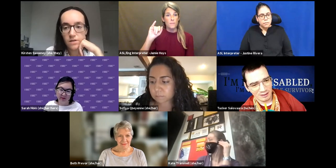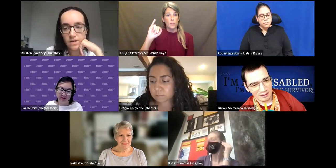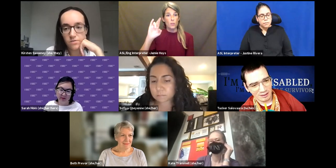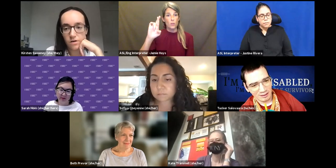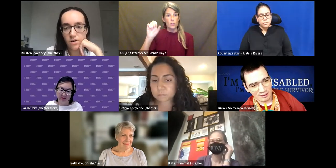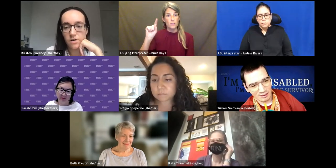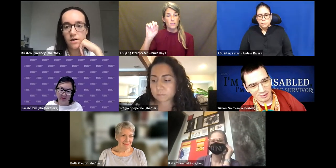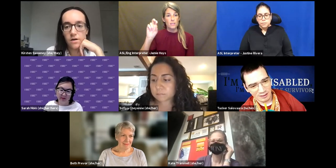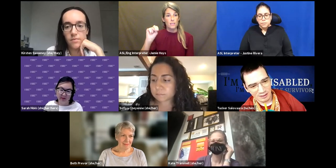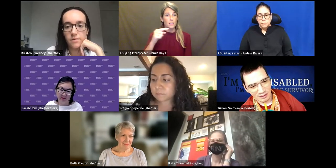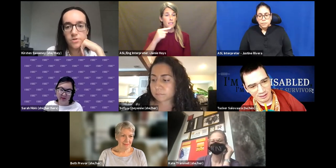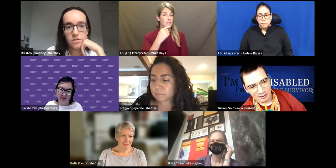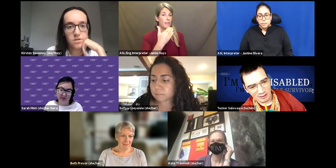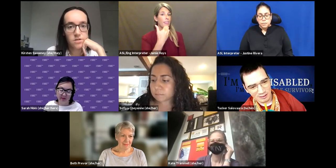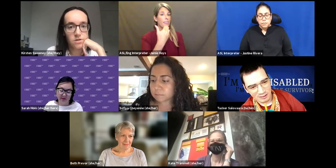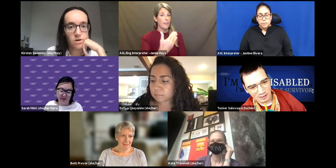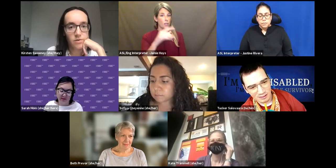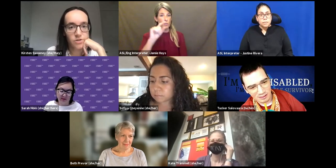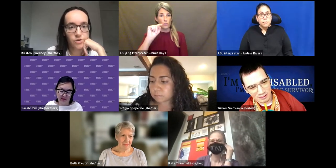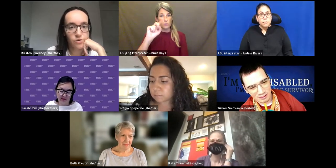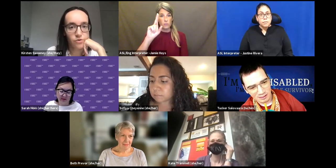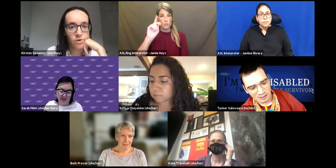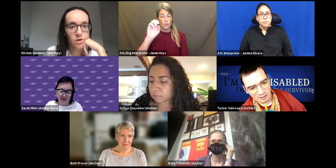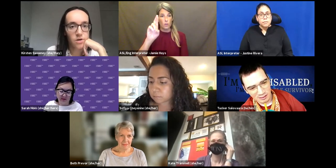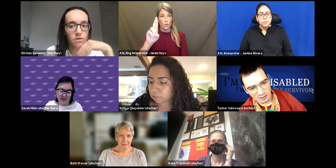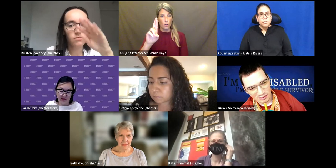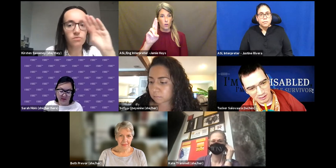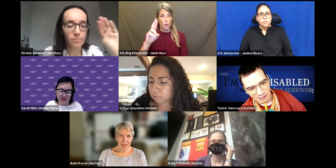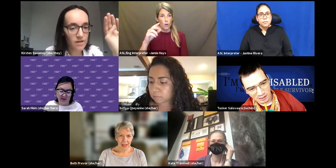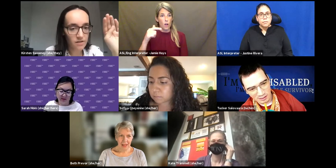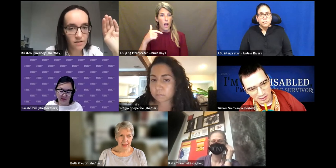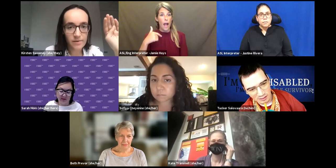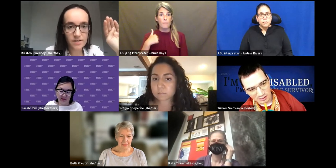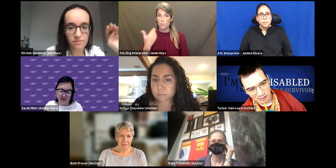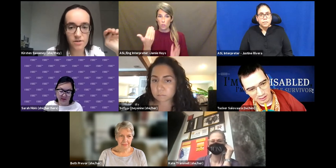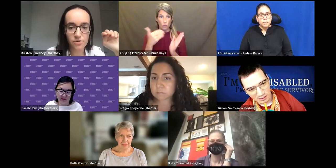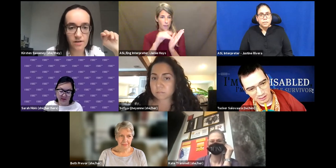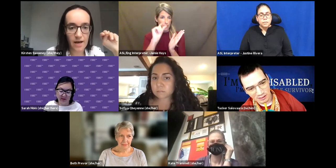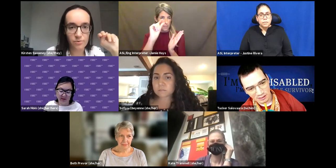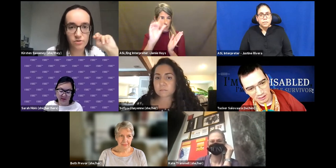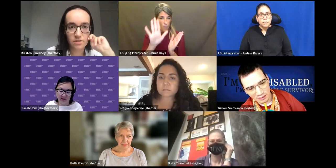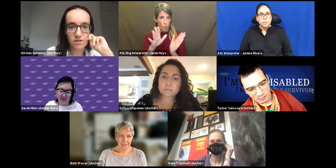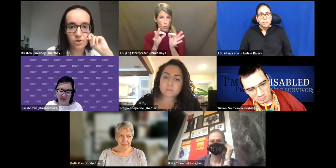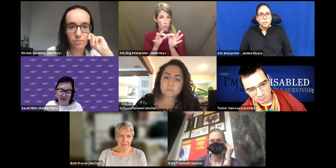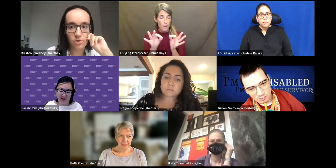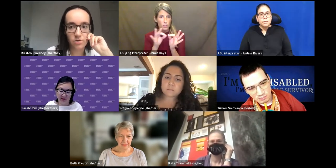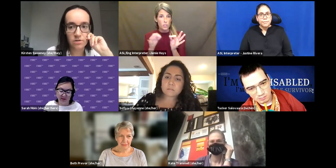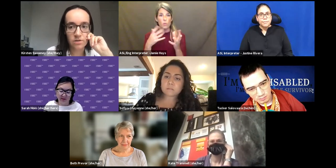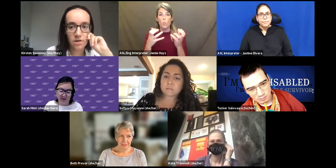Kirsten Sweeney: Thank you, Tucker, I'm just going to repeat a little bit to make sure the captioners and the interpreters